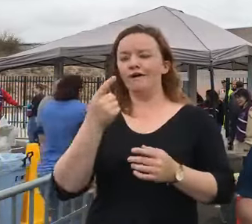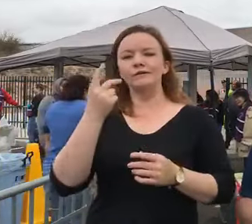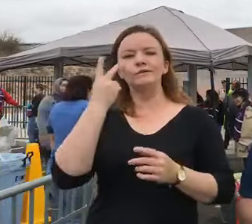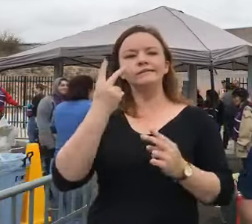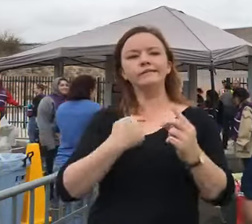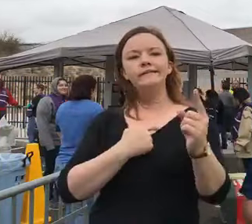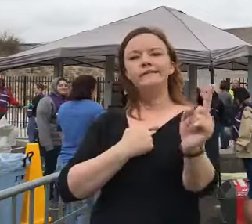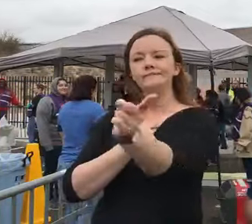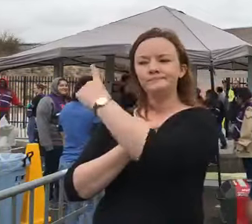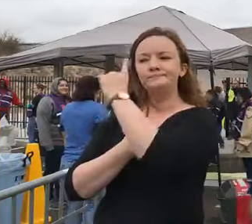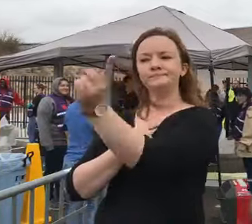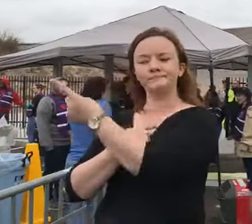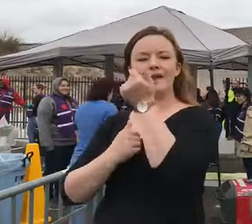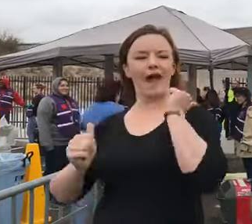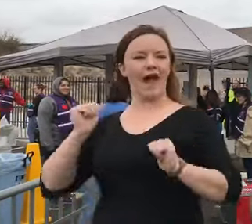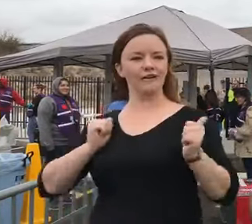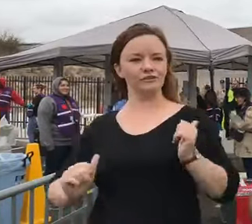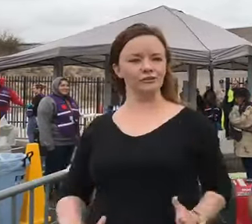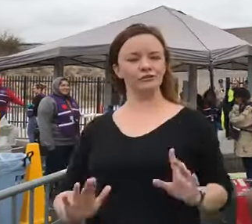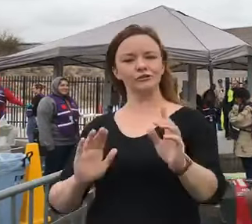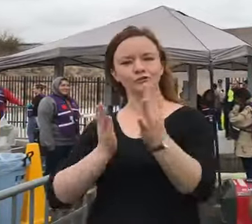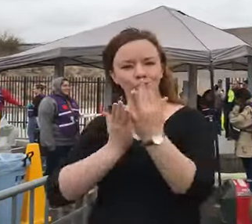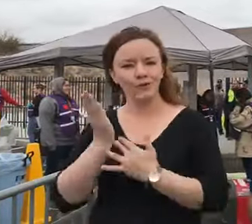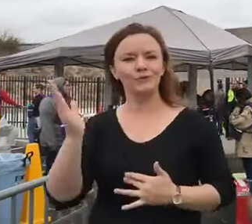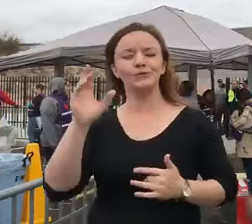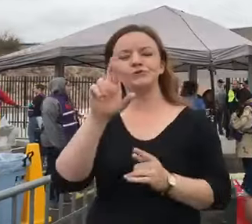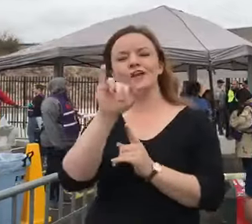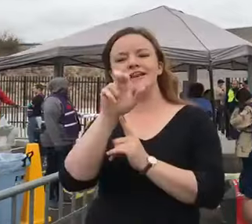actors going through our radiation detection